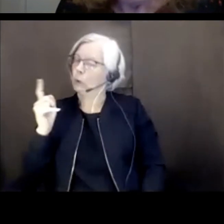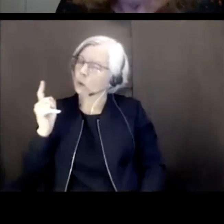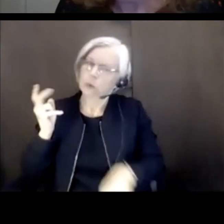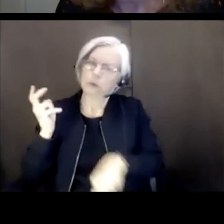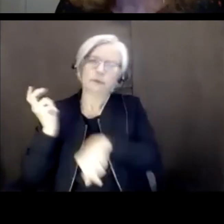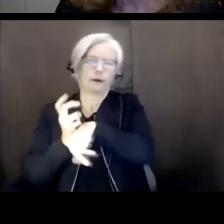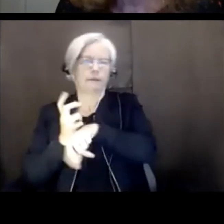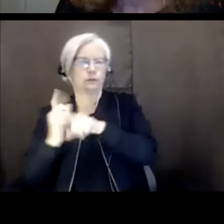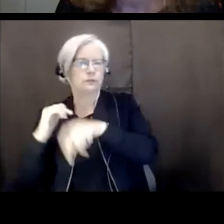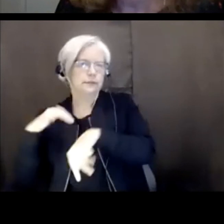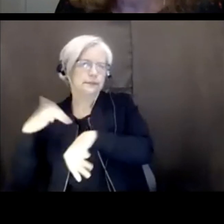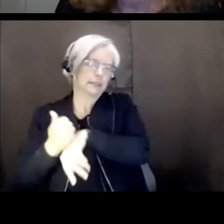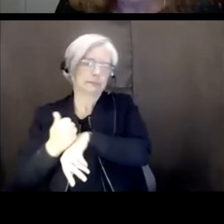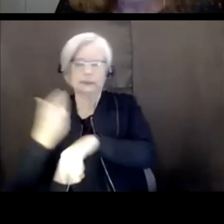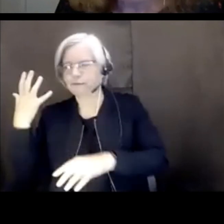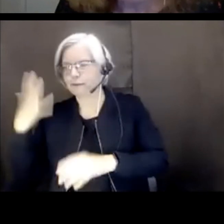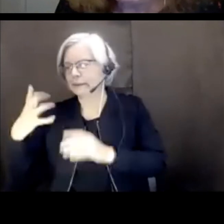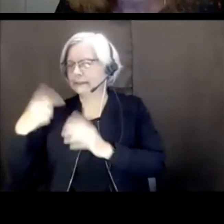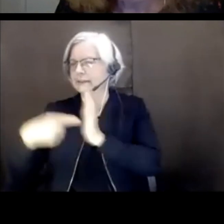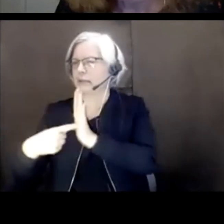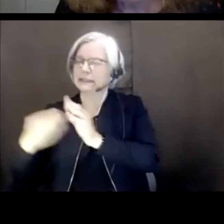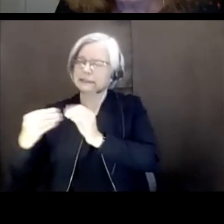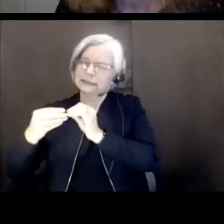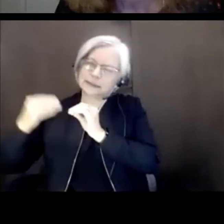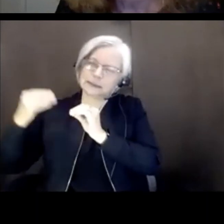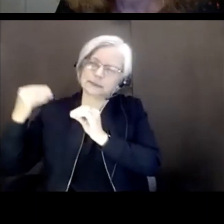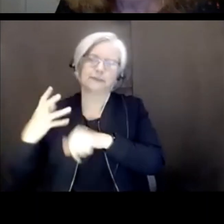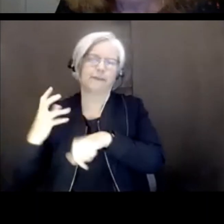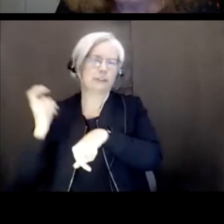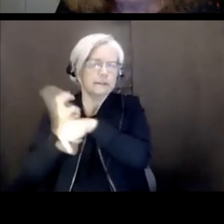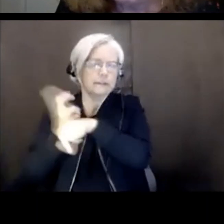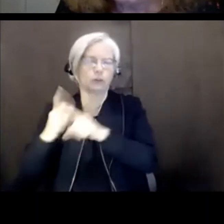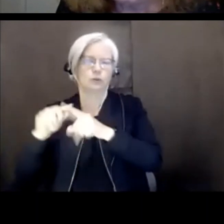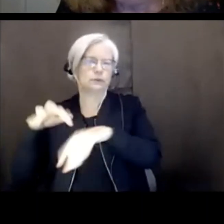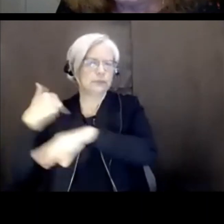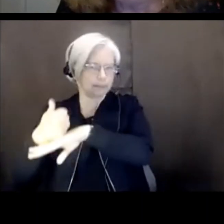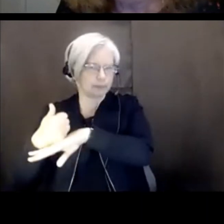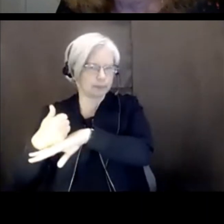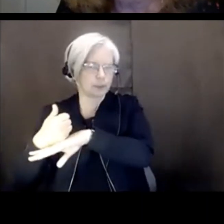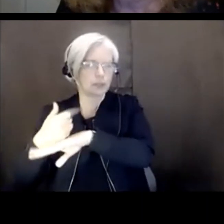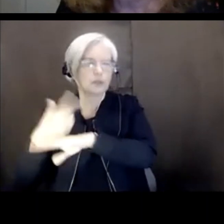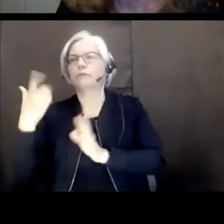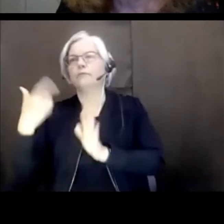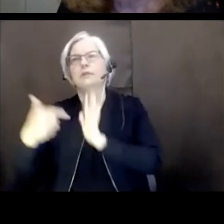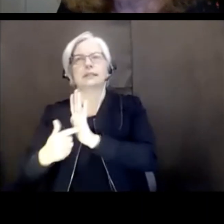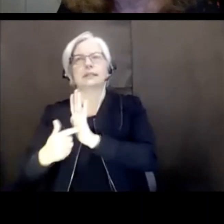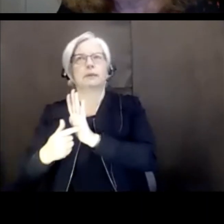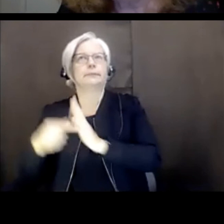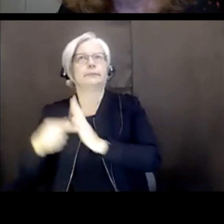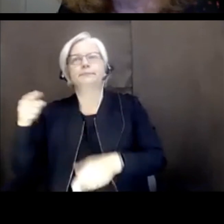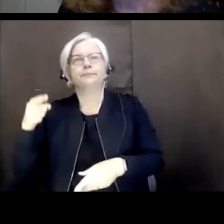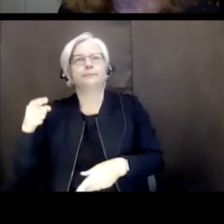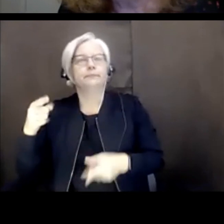COSTS ARE ONE OF THE FACTORS UNDER THE HUMAN RIGHTS CODE THAT WILL EXEMPT AN EMPLOYER FROM